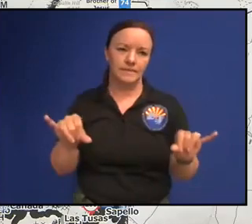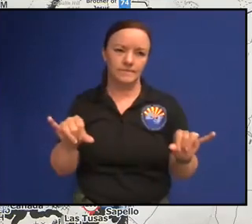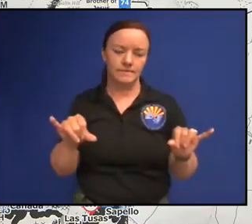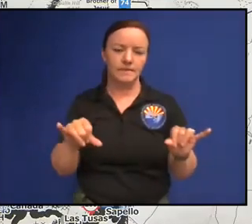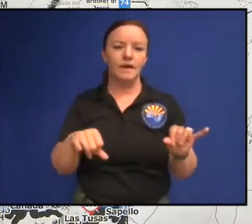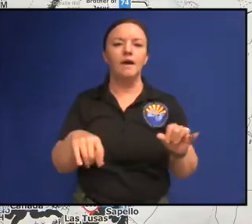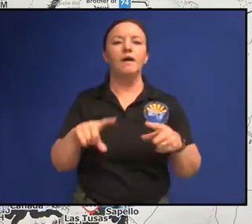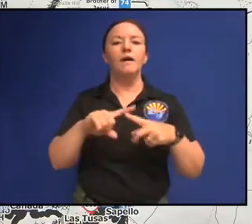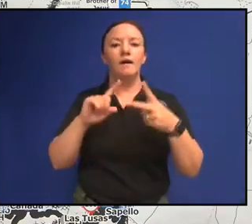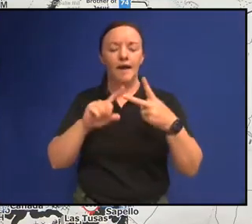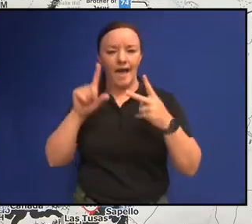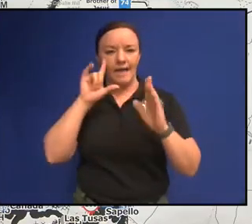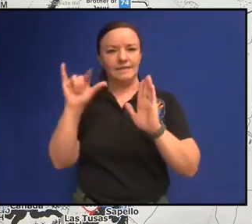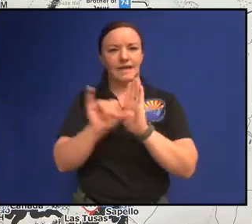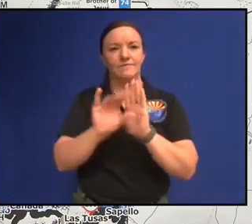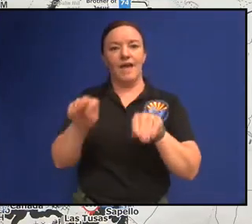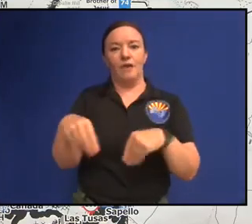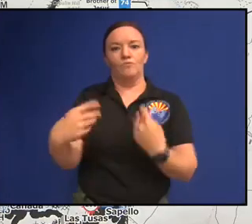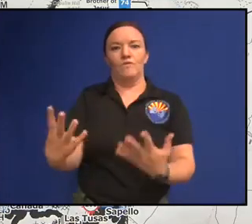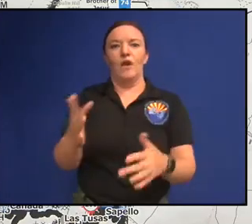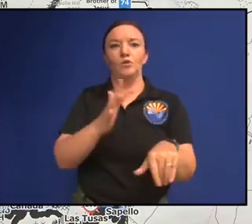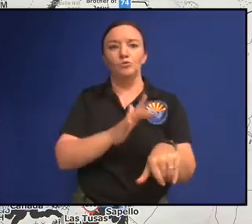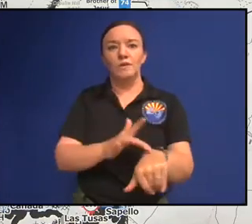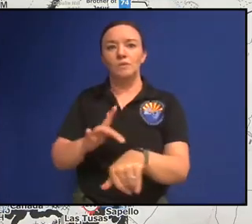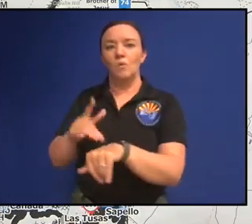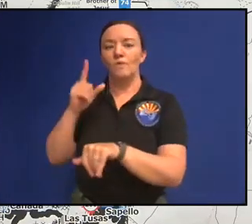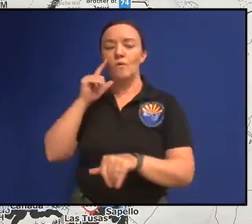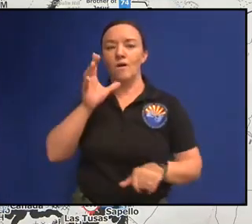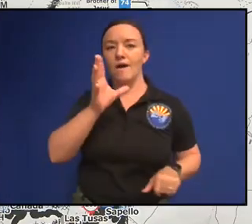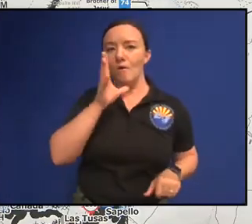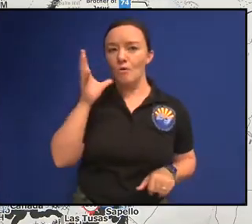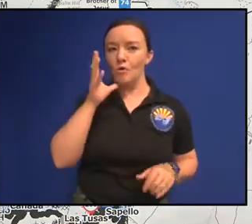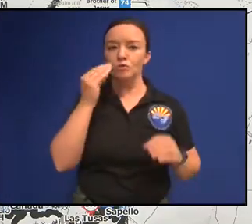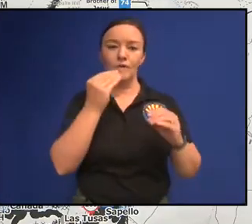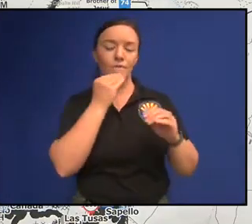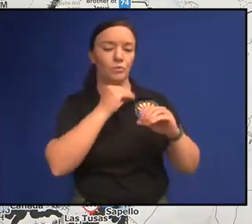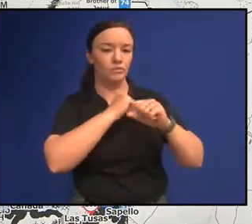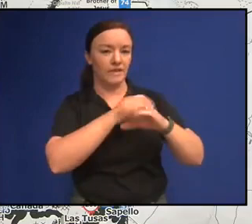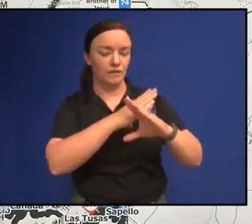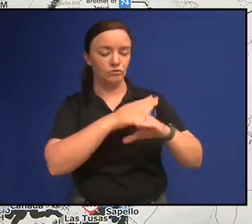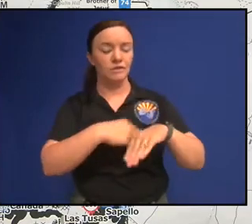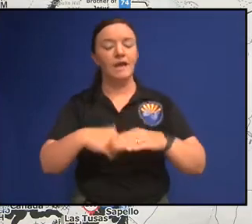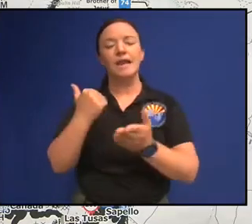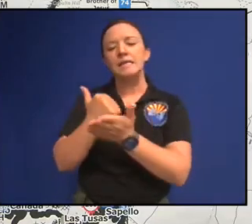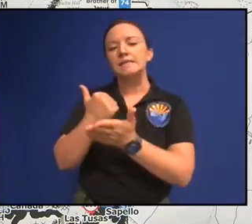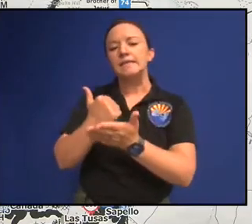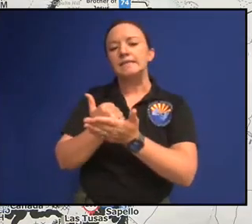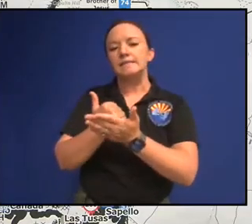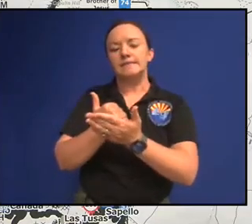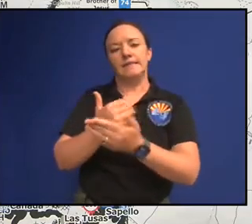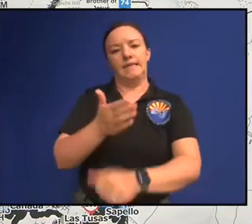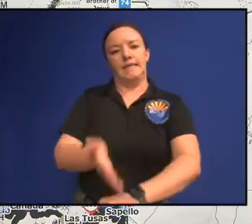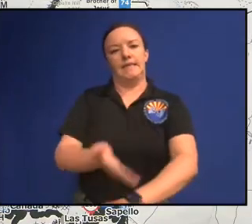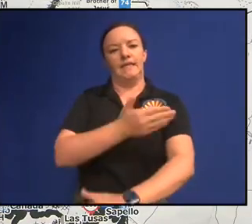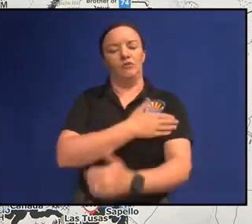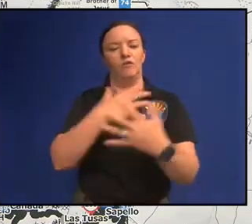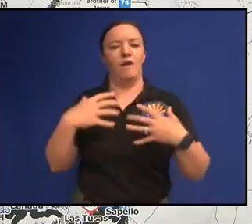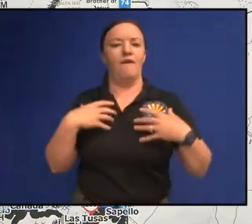FOR AGRICULTURE AND FOOD PROTECTION, AND ASSIST IN THE RECOVERY OF IMPACTED SYSTEMS TO MITIGATE ECONOMIC